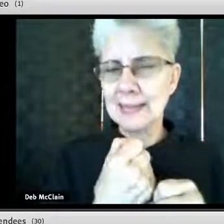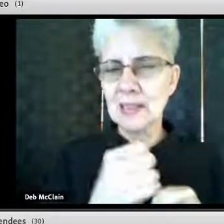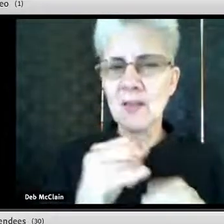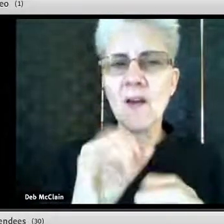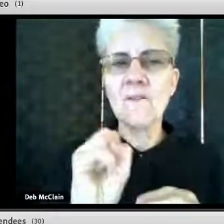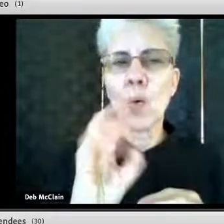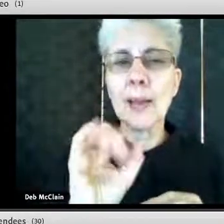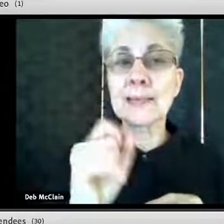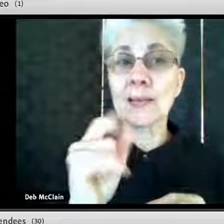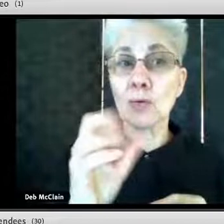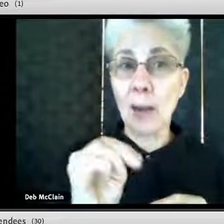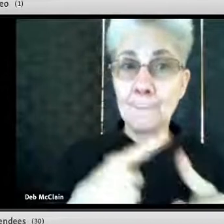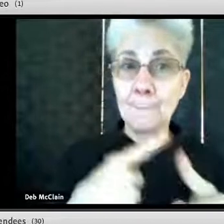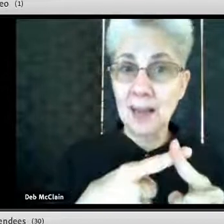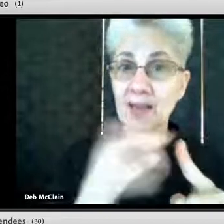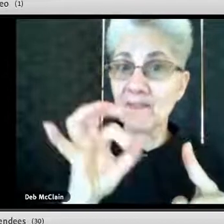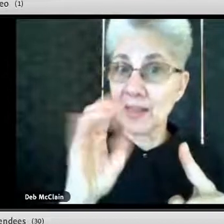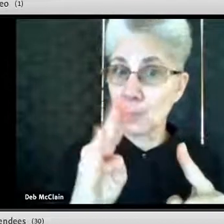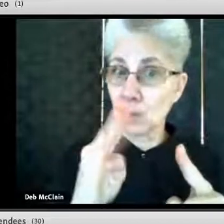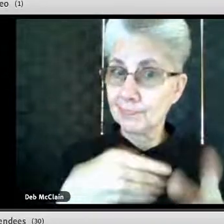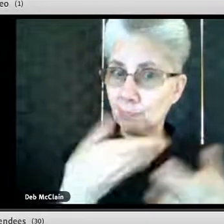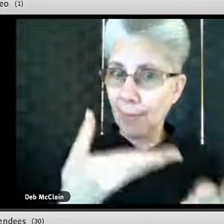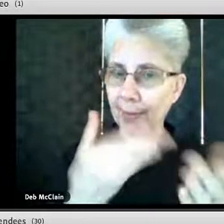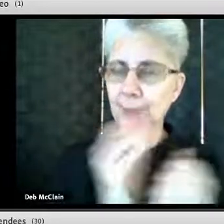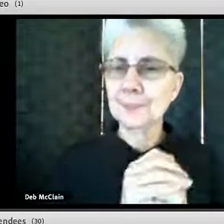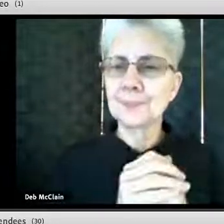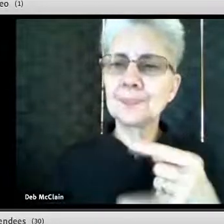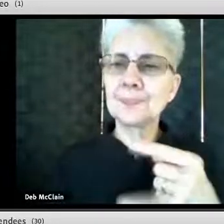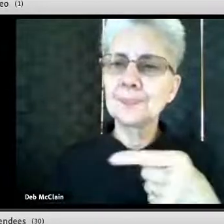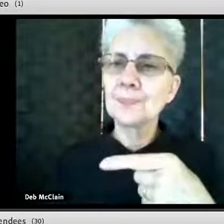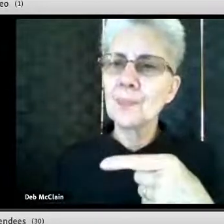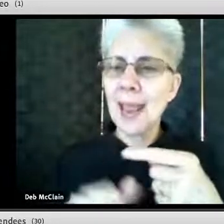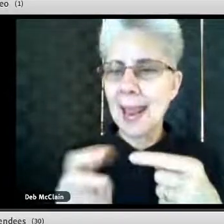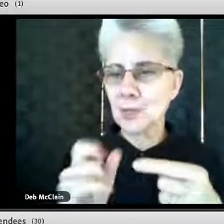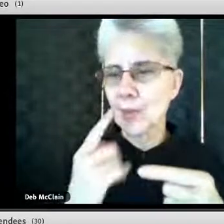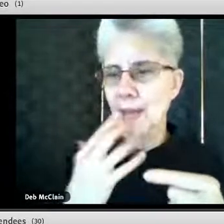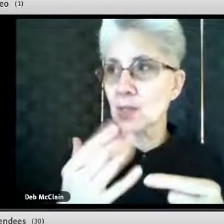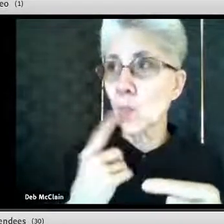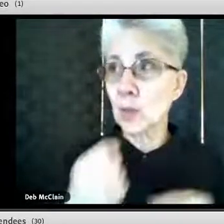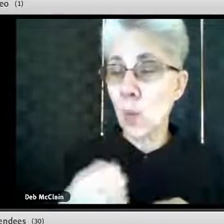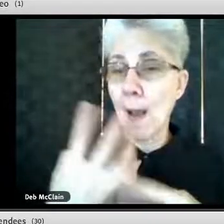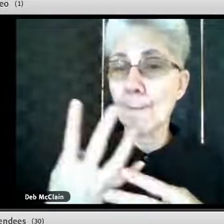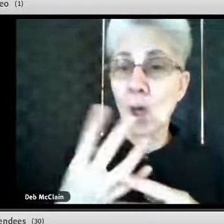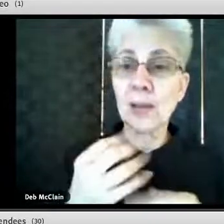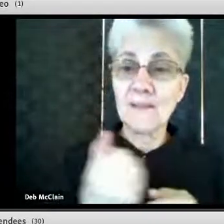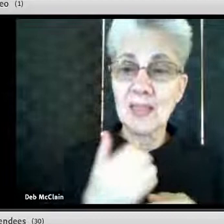for Instagram or Facebook. Oh, Andrea is saying when you upload a video on Facebook,